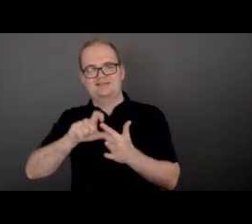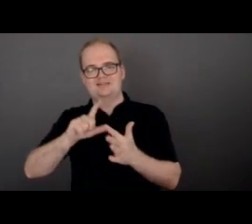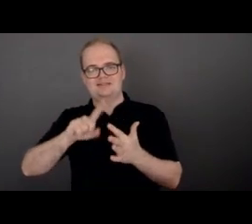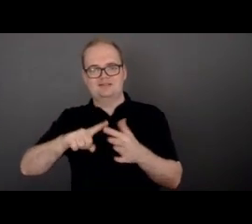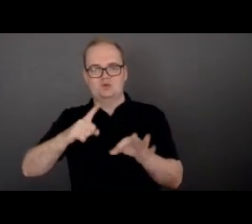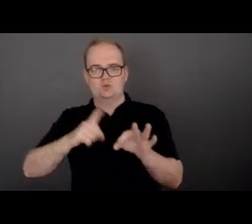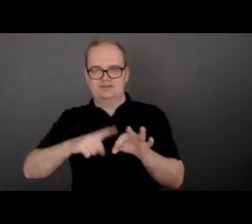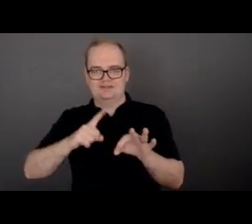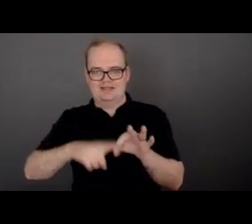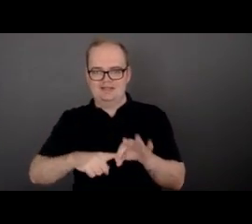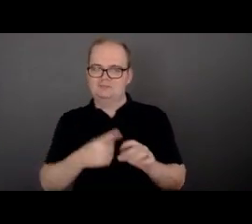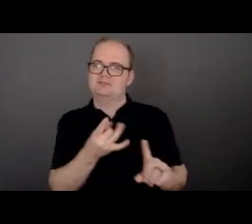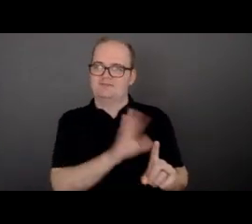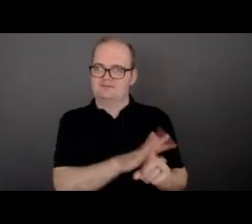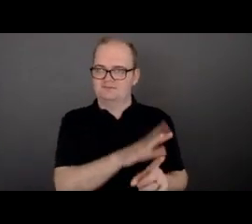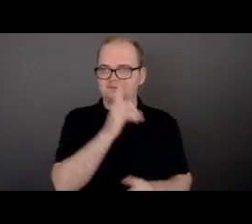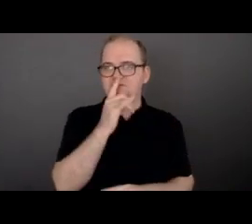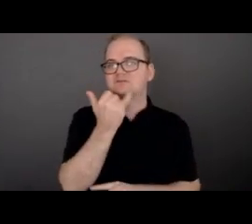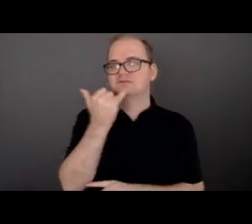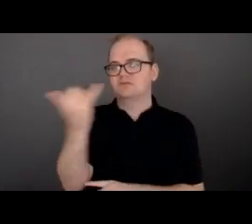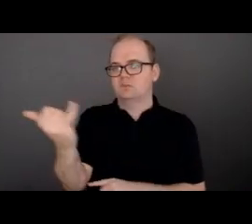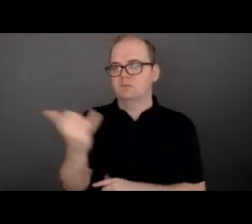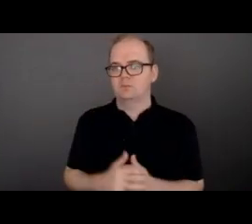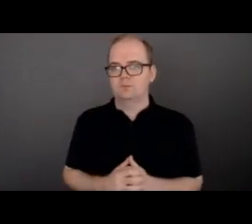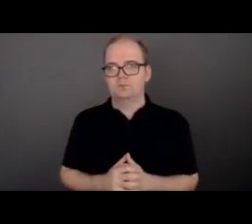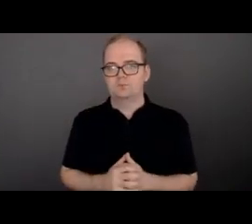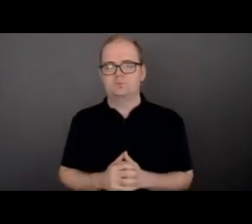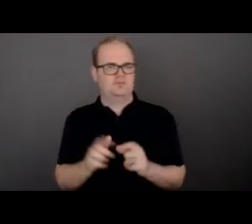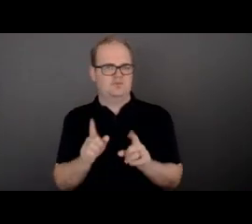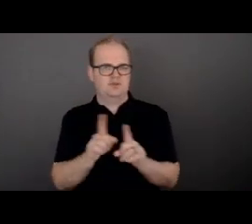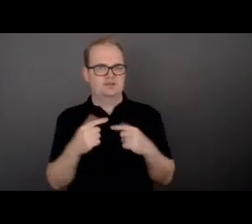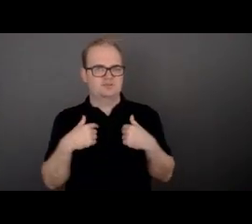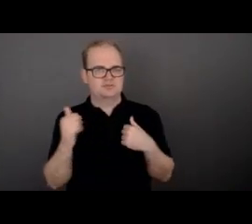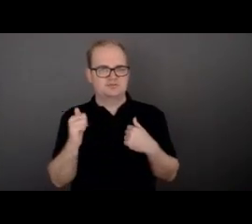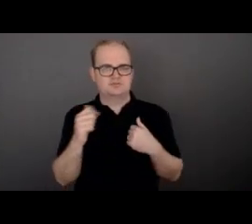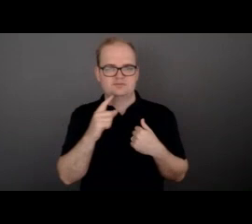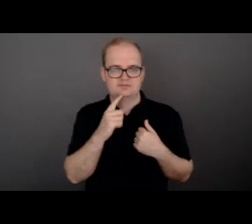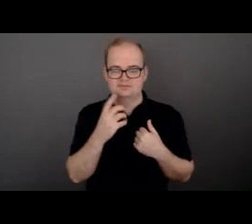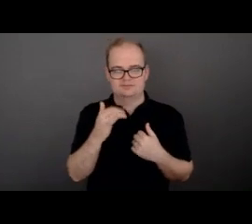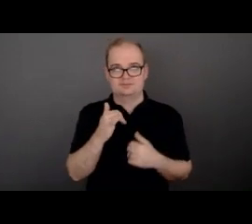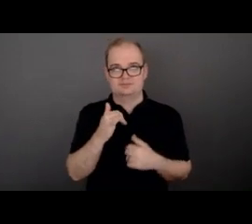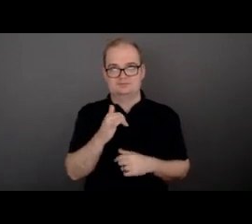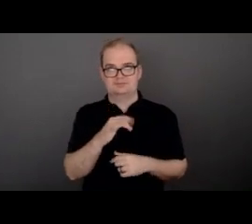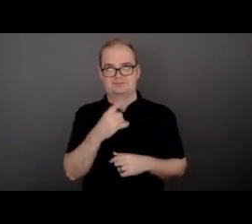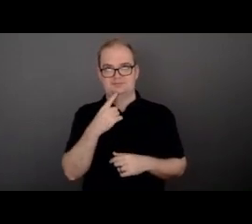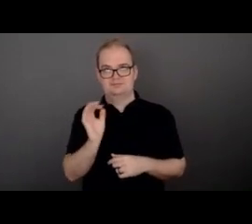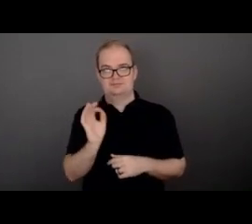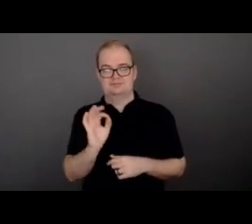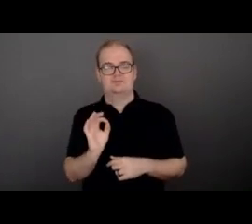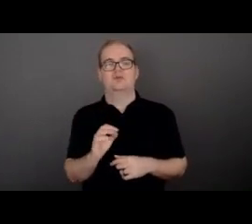Like I said earlier, children I hope I said earlier children under the age of 18 can't